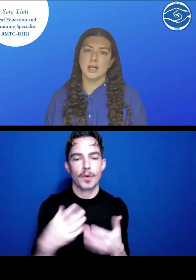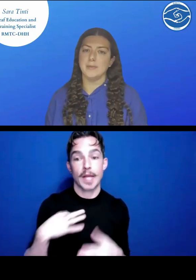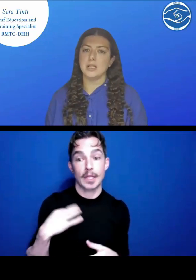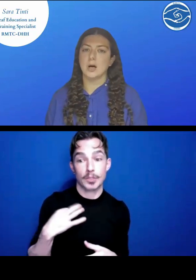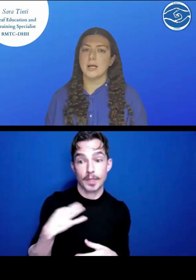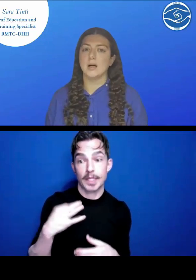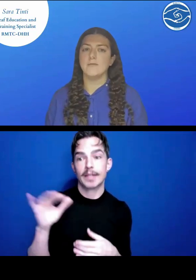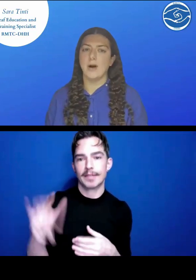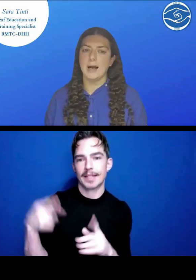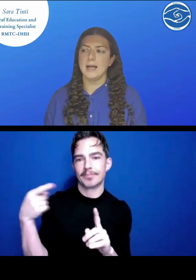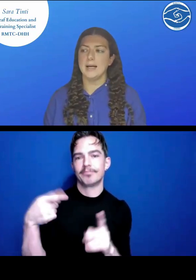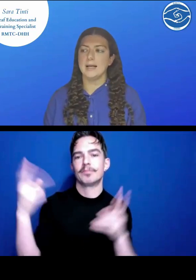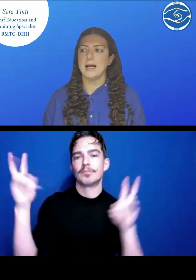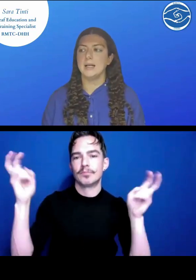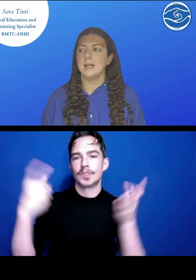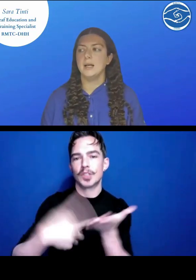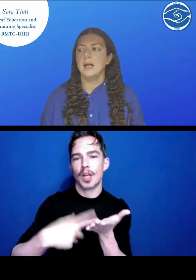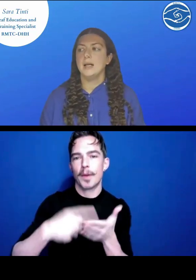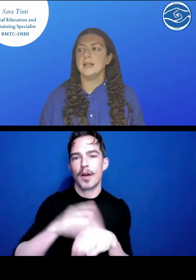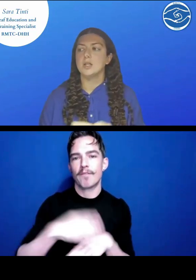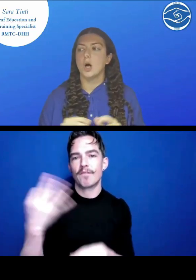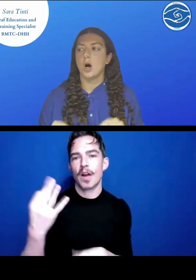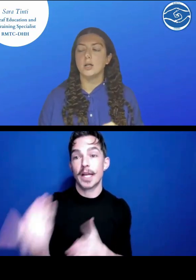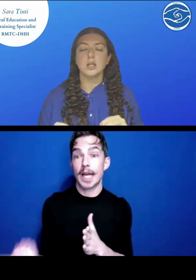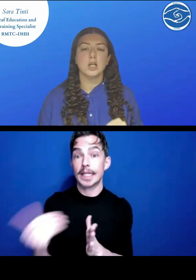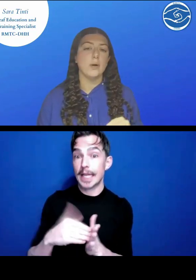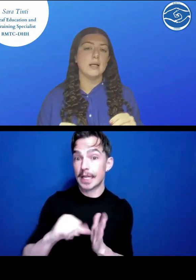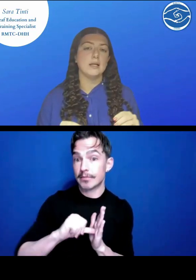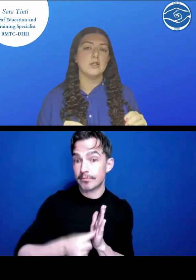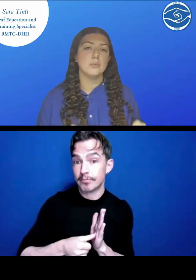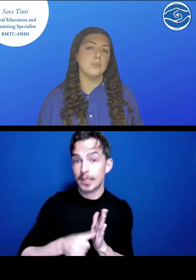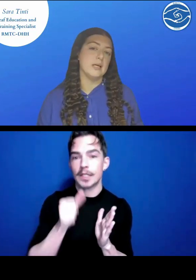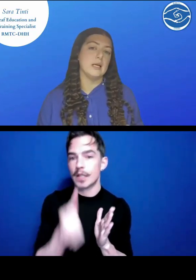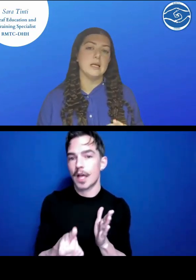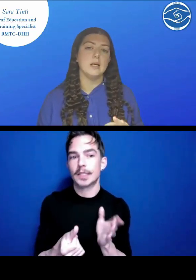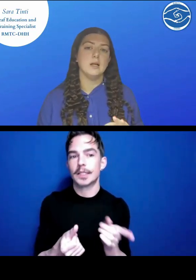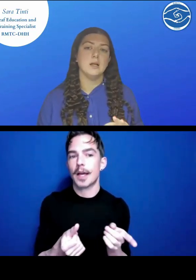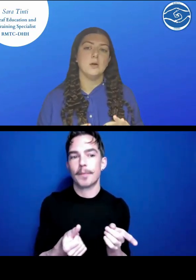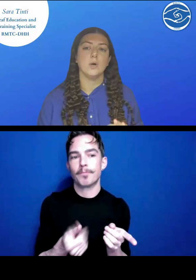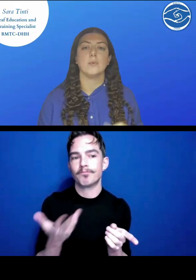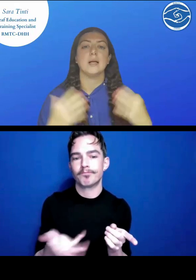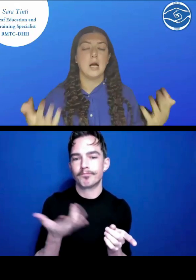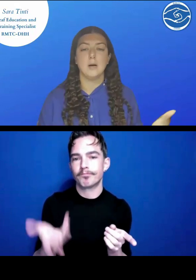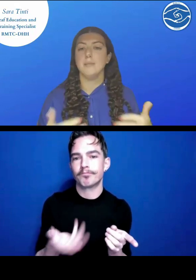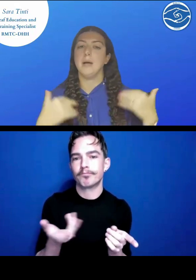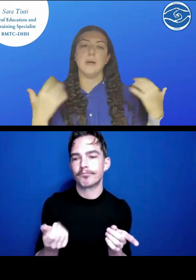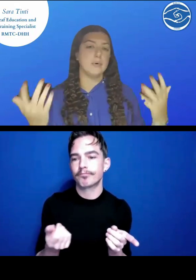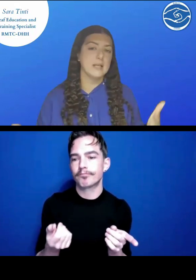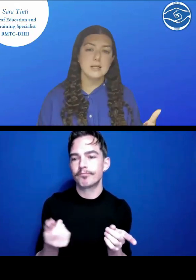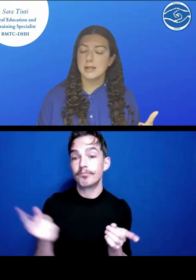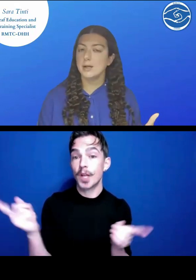what we're going to be talking on Friday. Again, these aren't going to be where we come and present